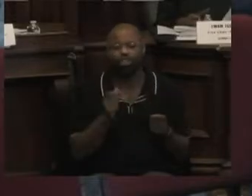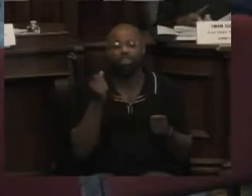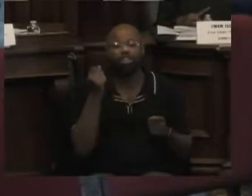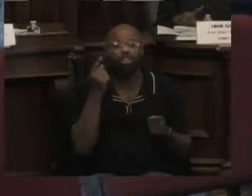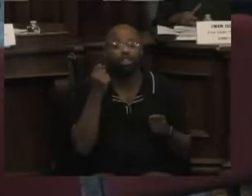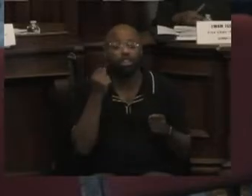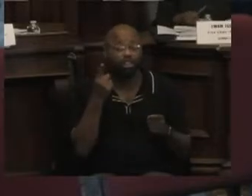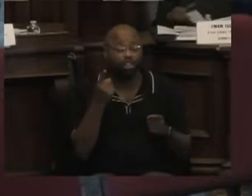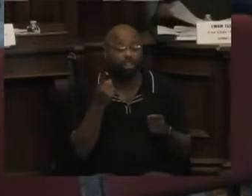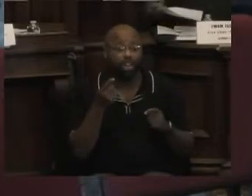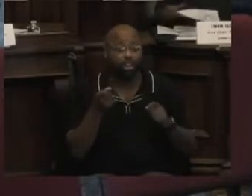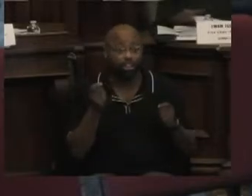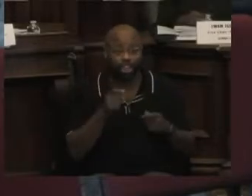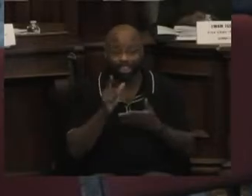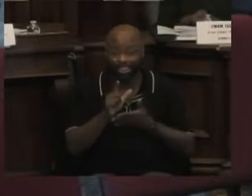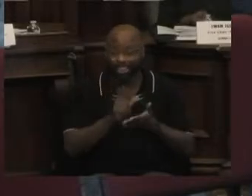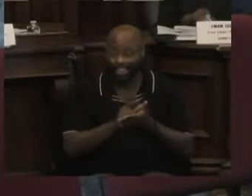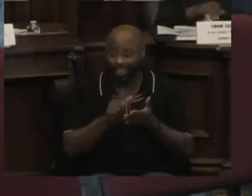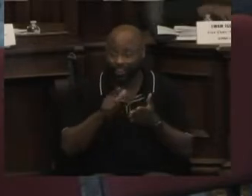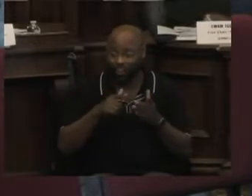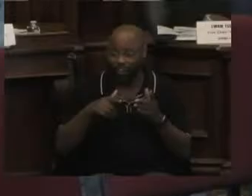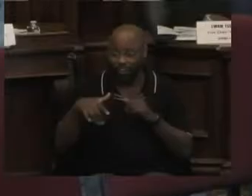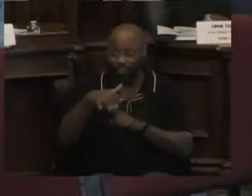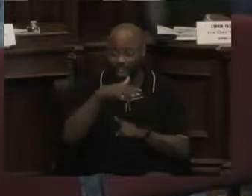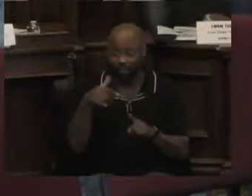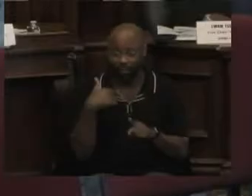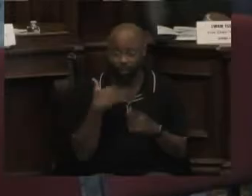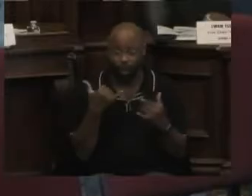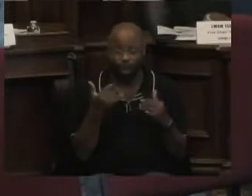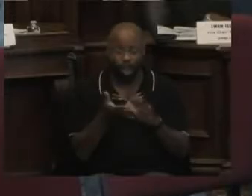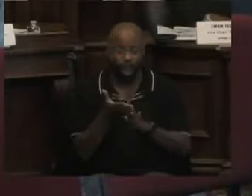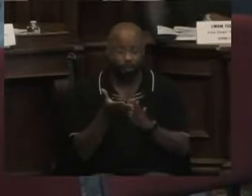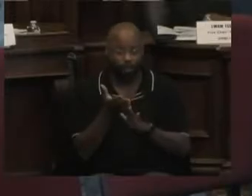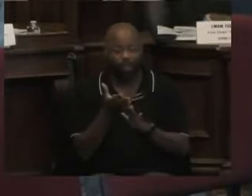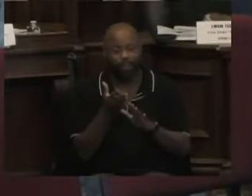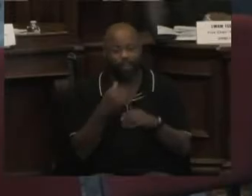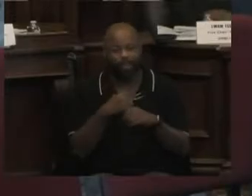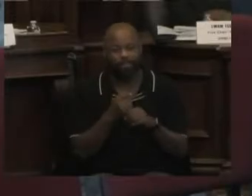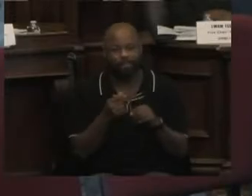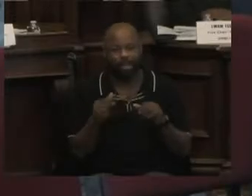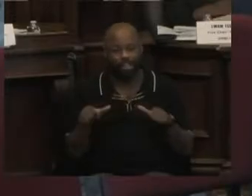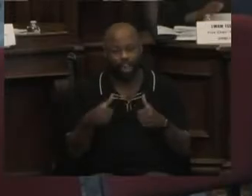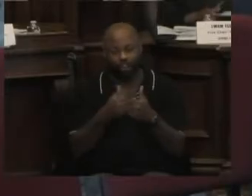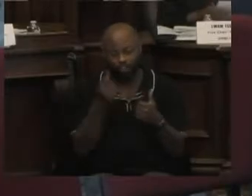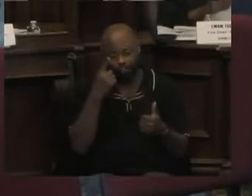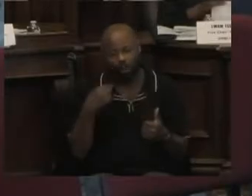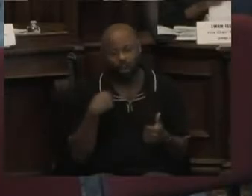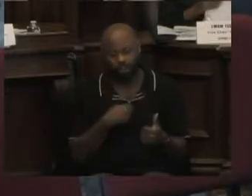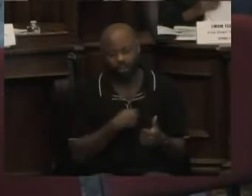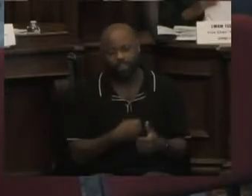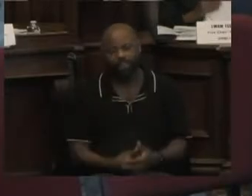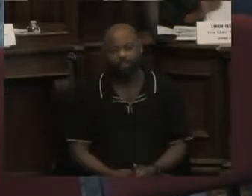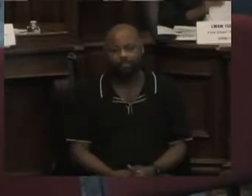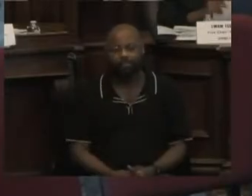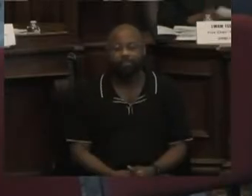you that that belief has not changed. What has changed is the legal environment that we